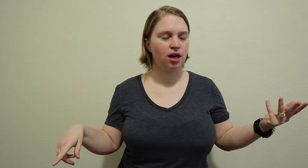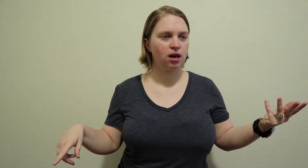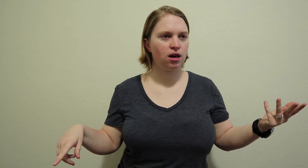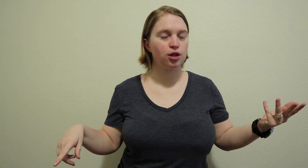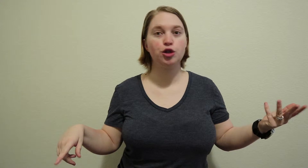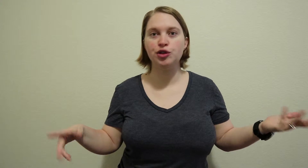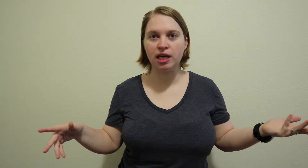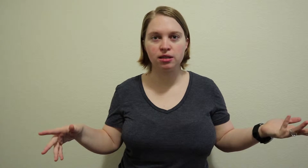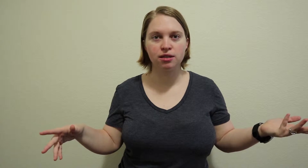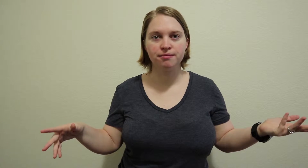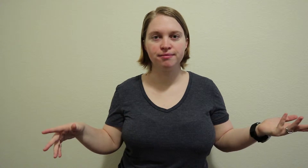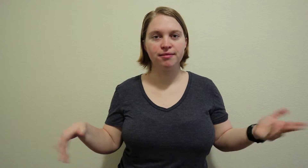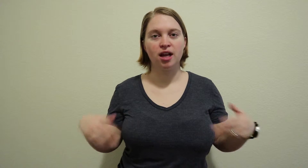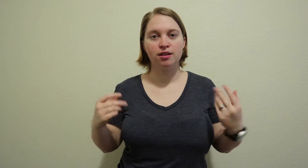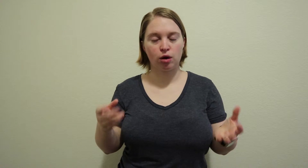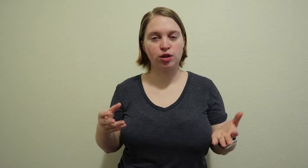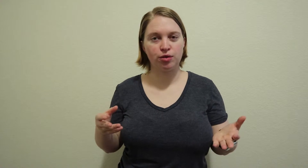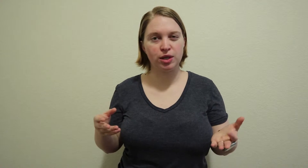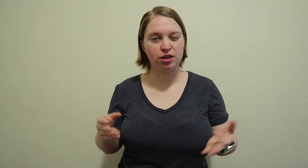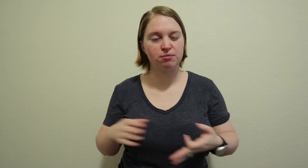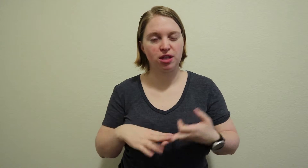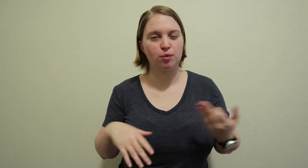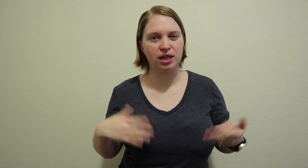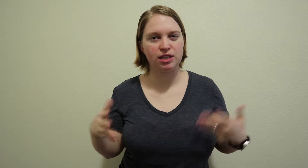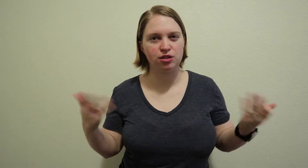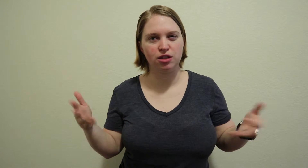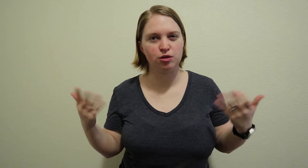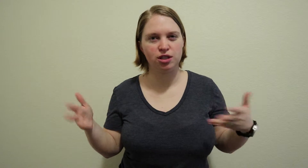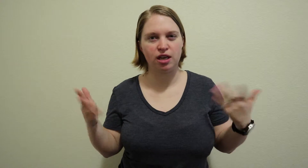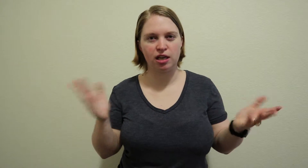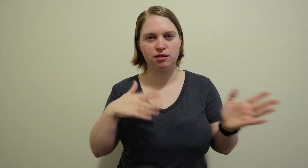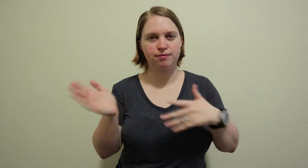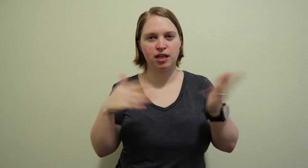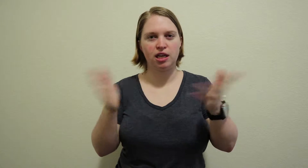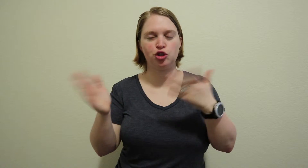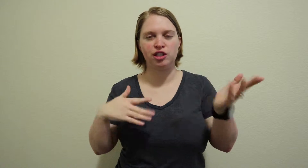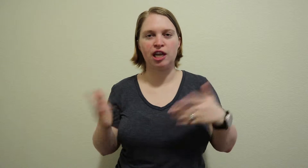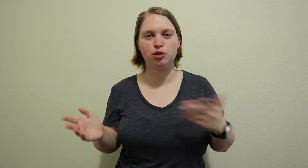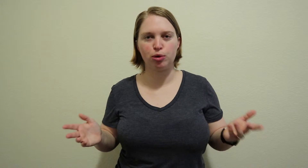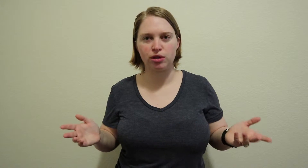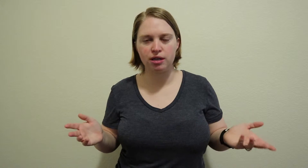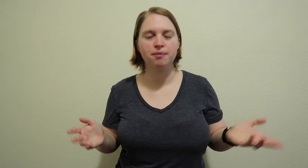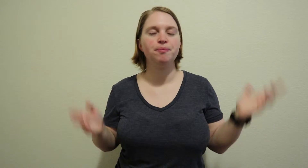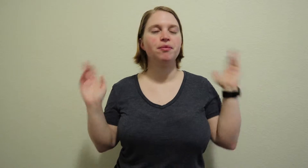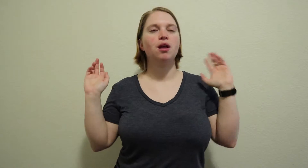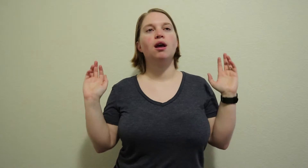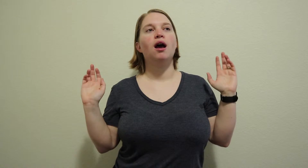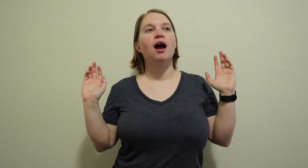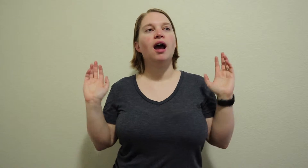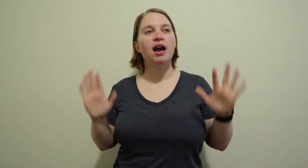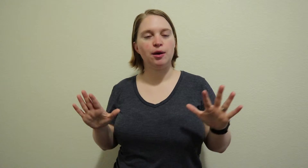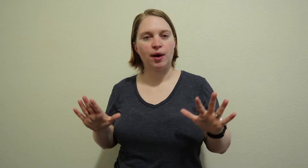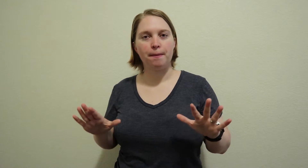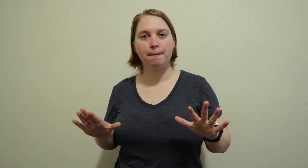Uh, unit, those are three terms that we like to use interchangeably anyway